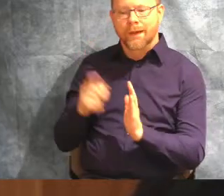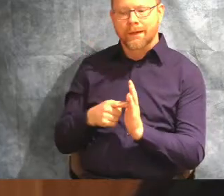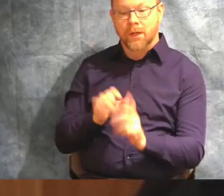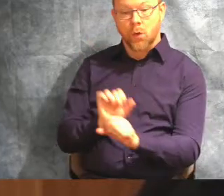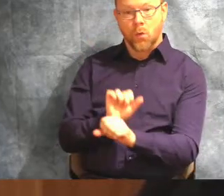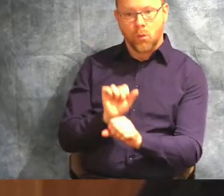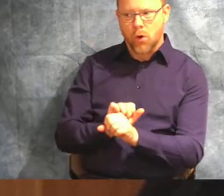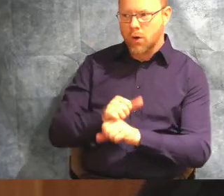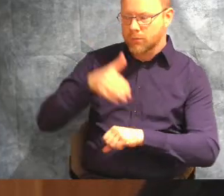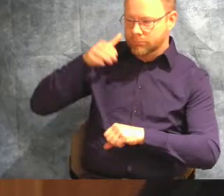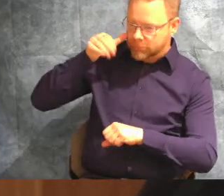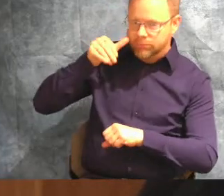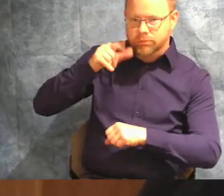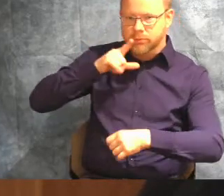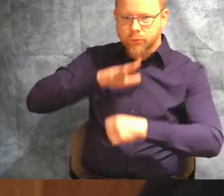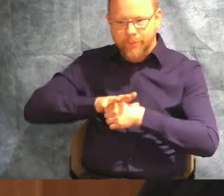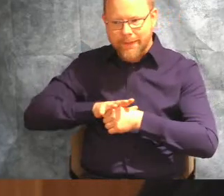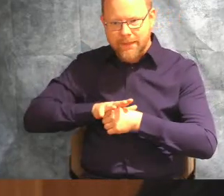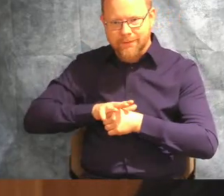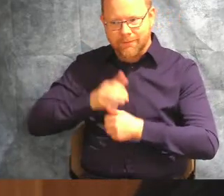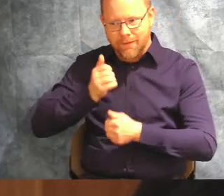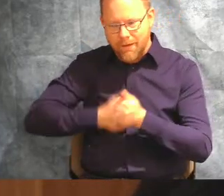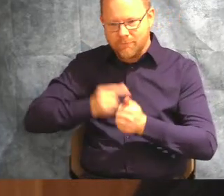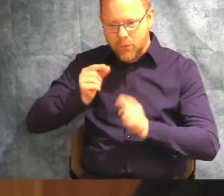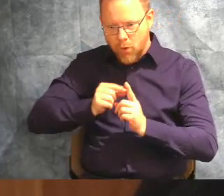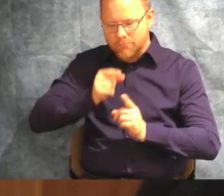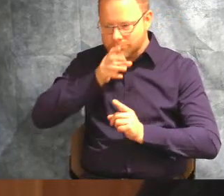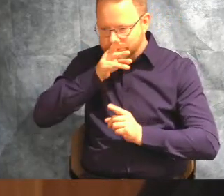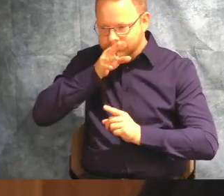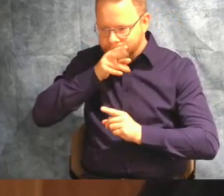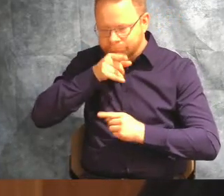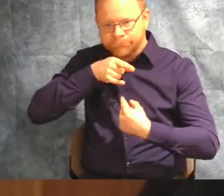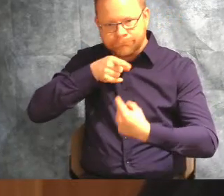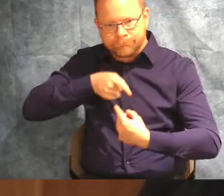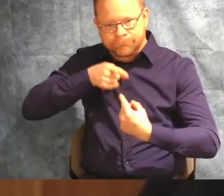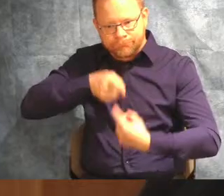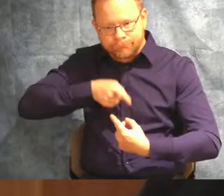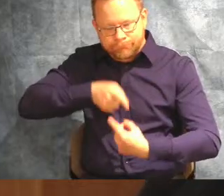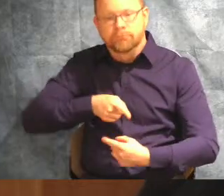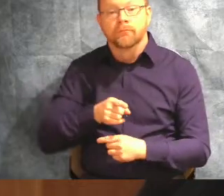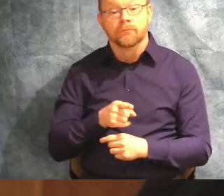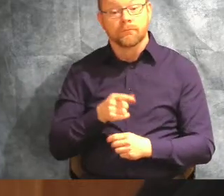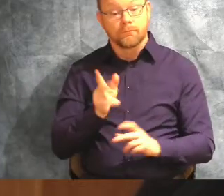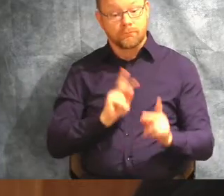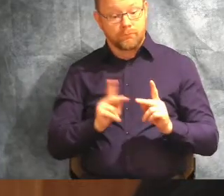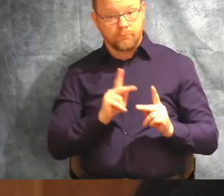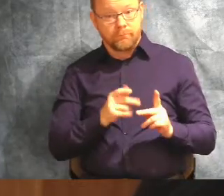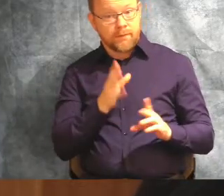determination behind every word. It's about making sure individuals with Apraxia aren't overlooked,